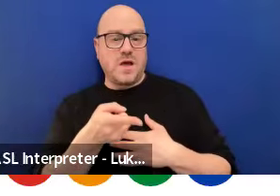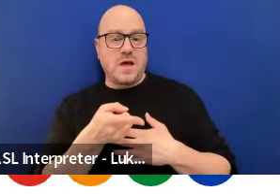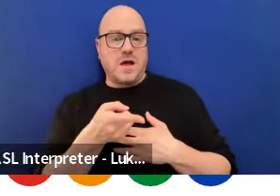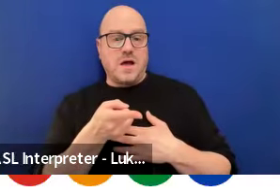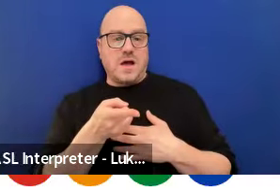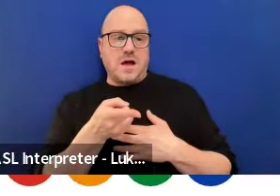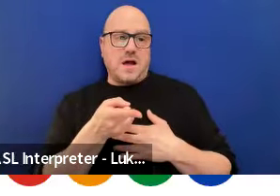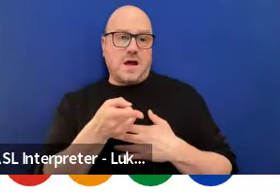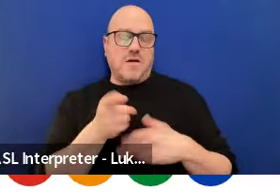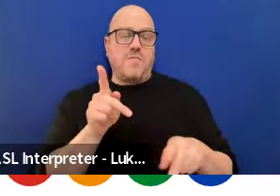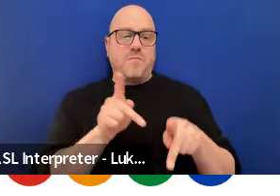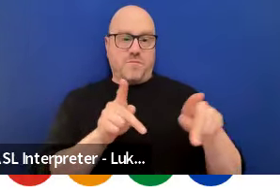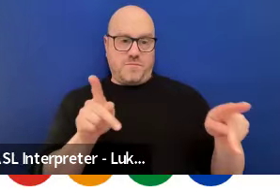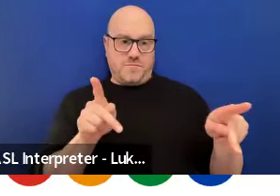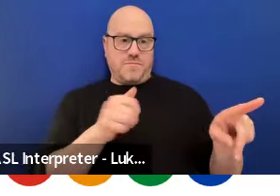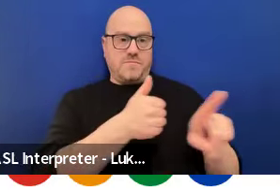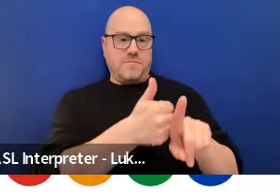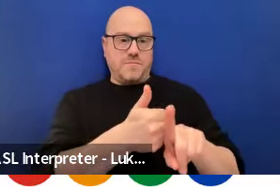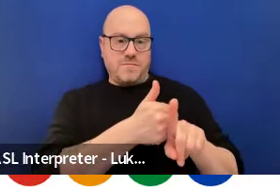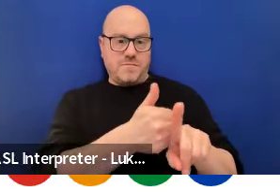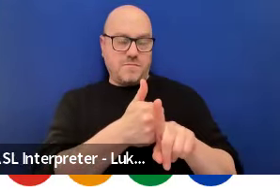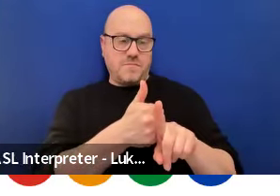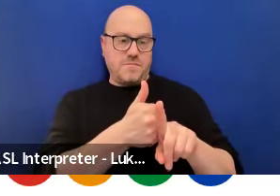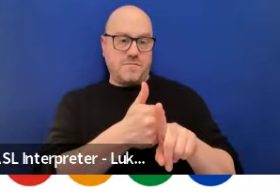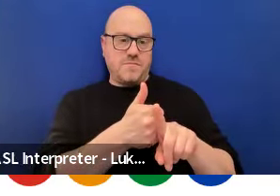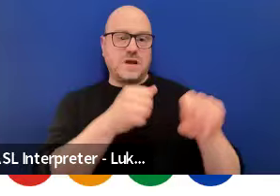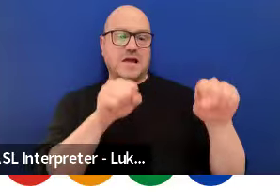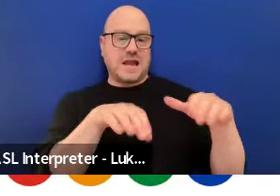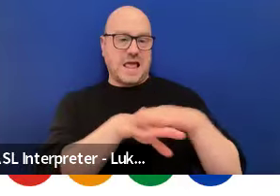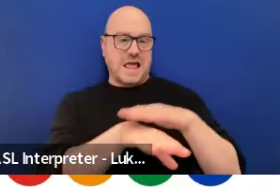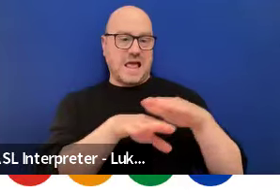. FOR THOSE THAT DON'T KNOW, IT